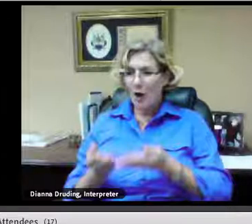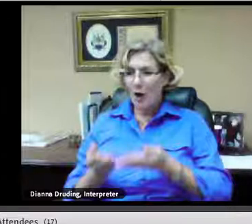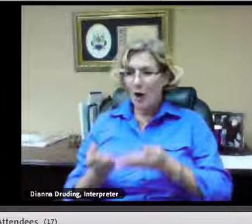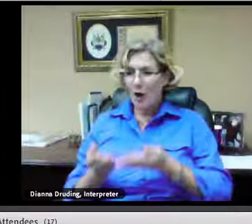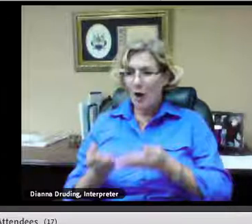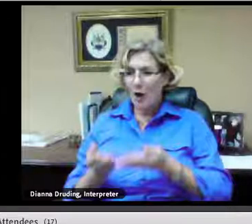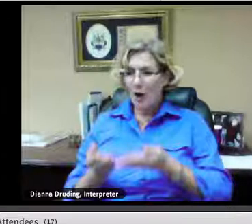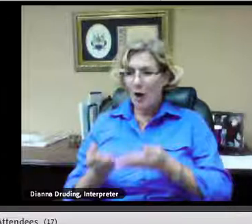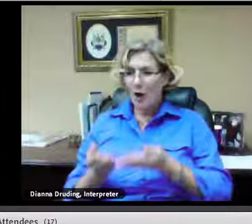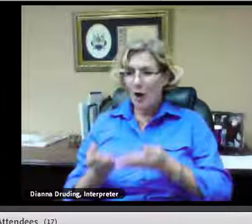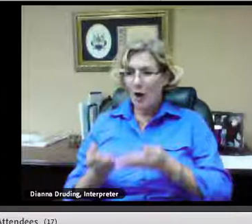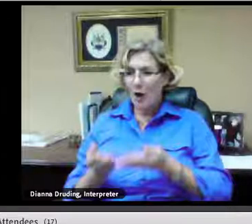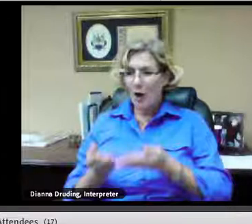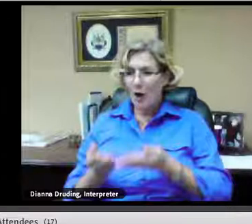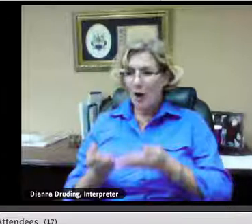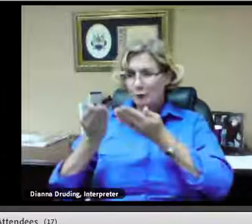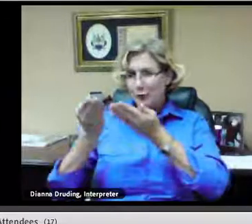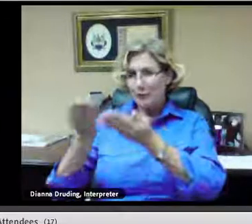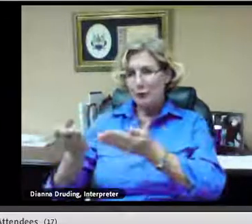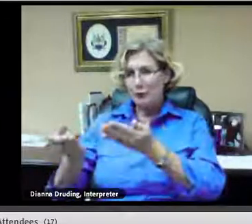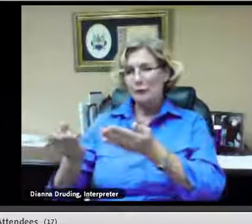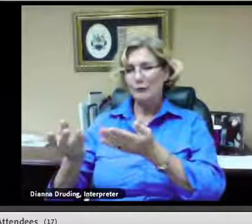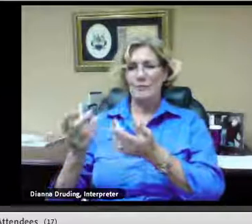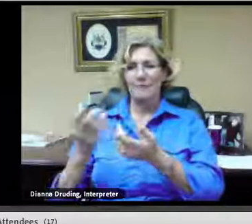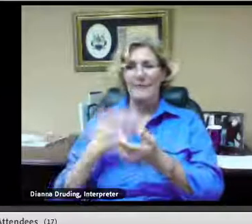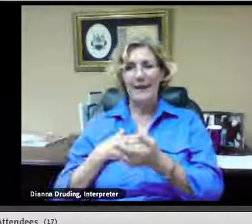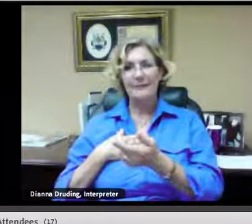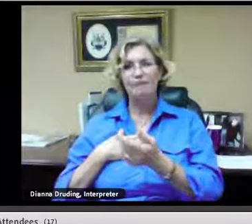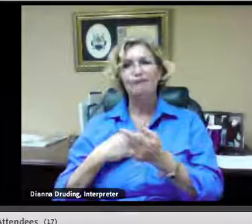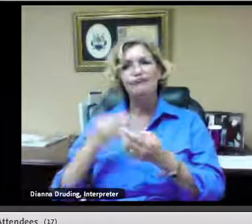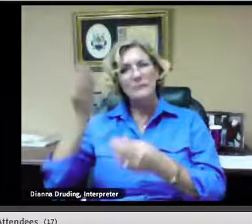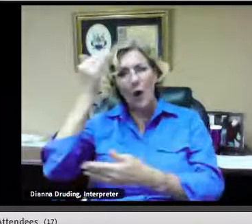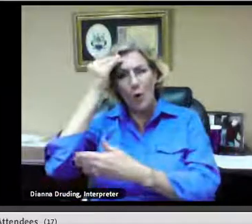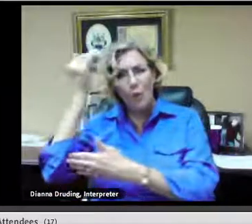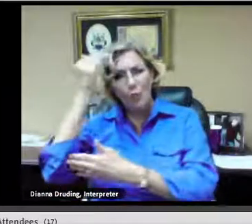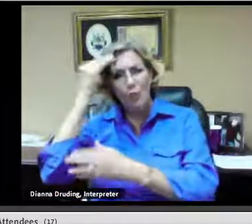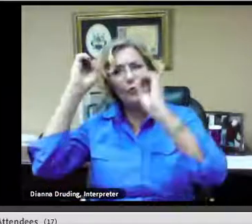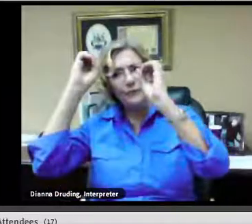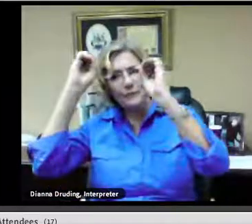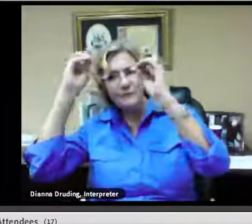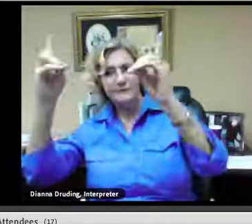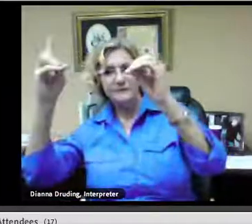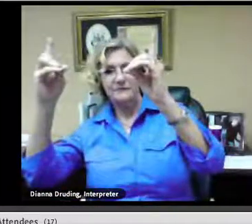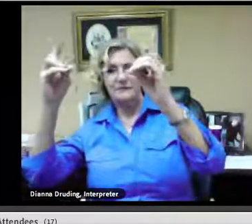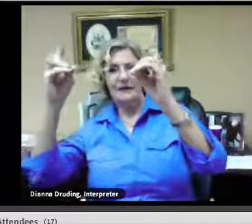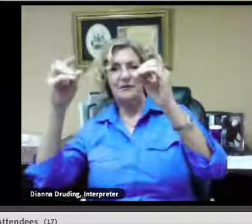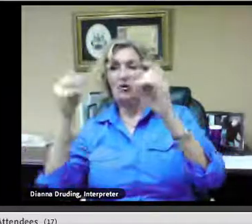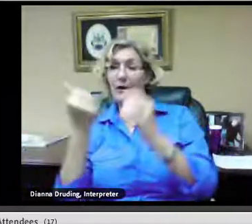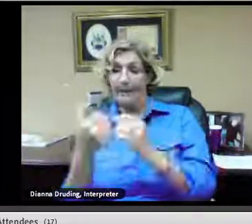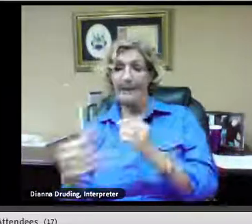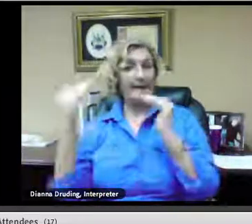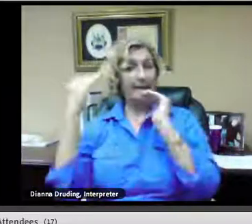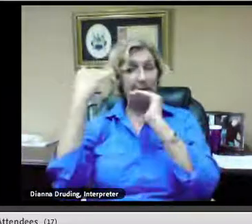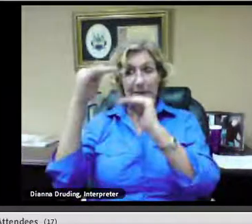...in education on any level or arena, in any way, ableism, these pervasive attitudes